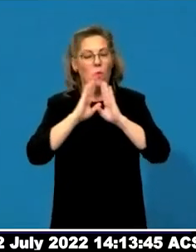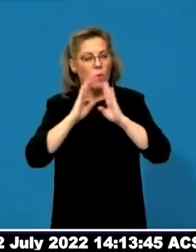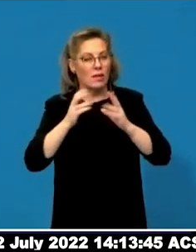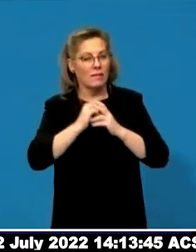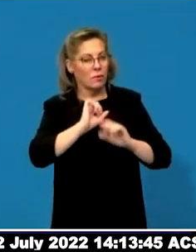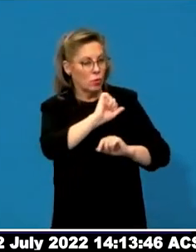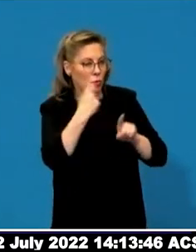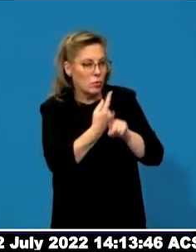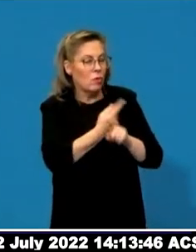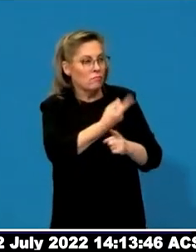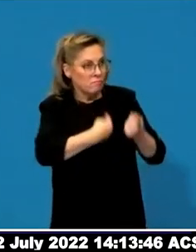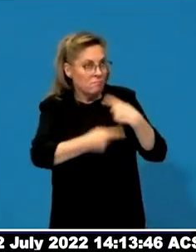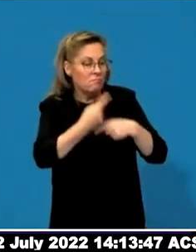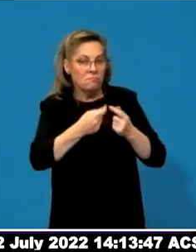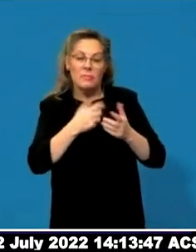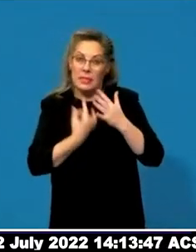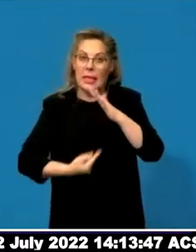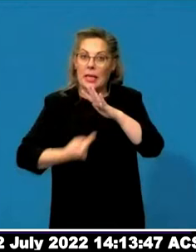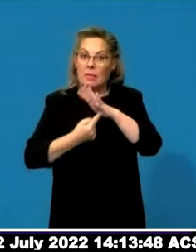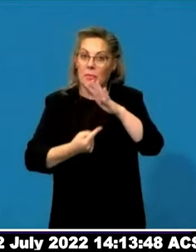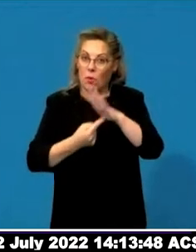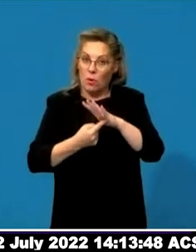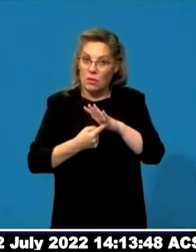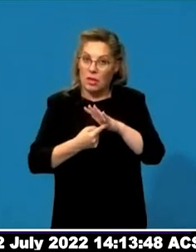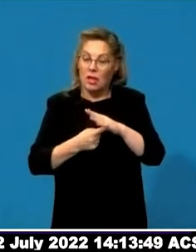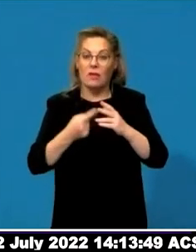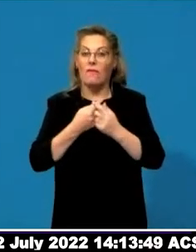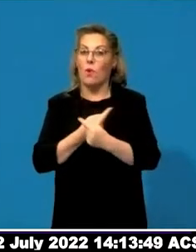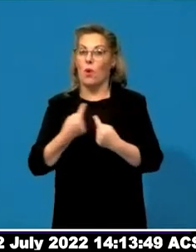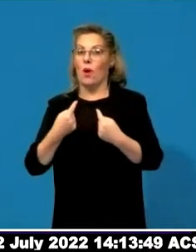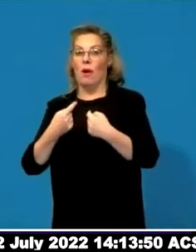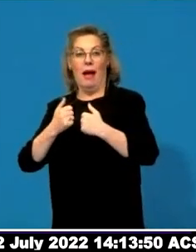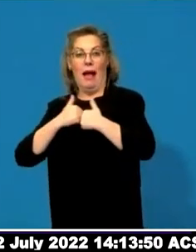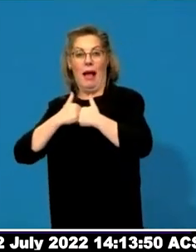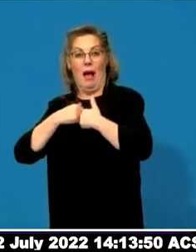And it's been really important to the work of the Royal Commission to hear about working in the